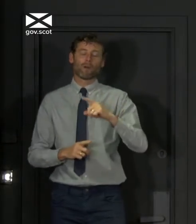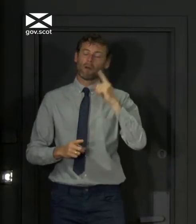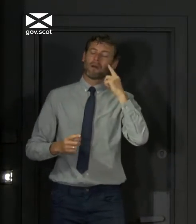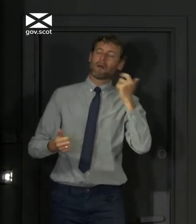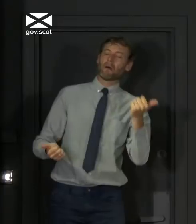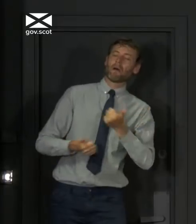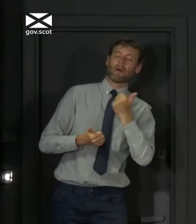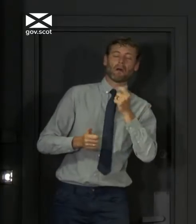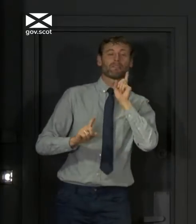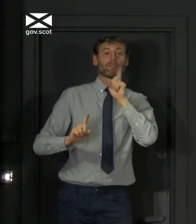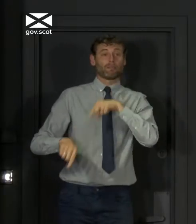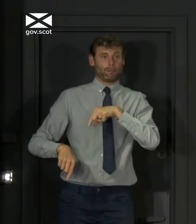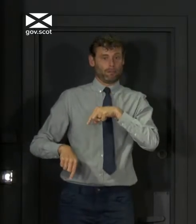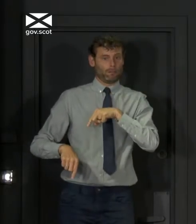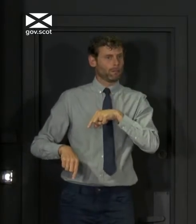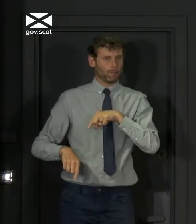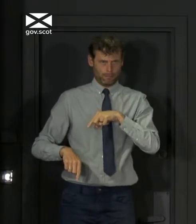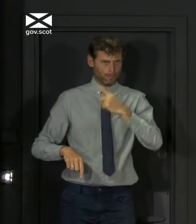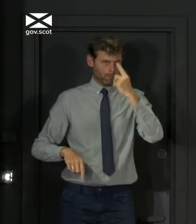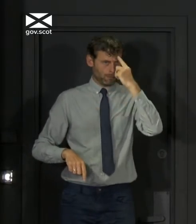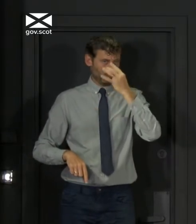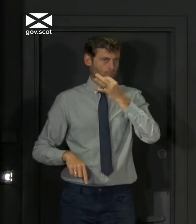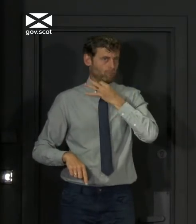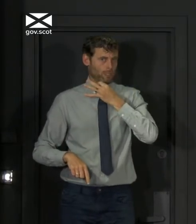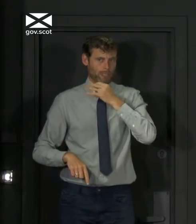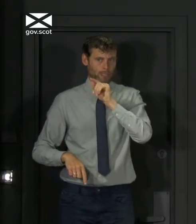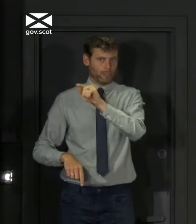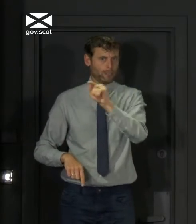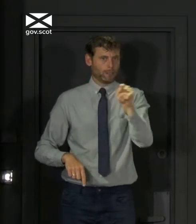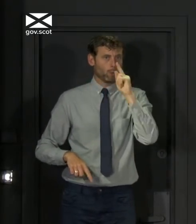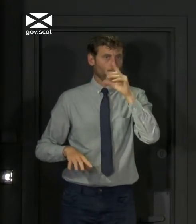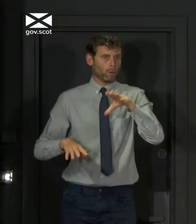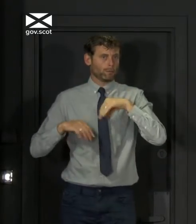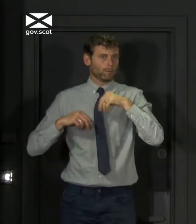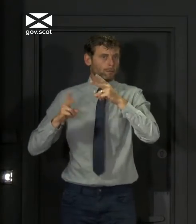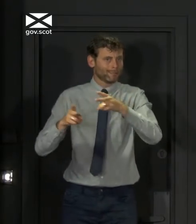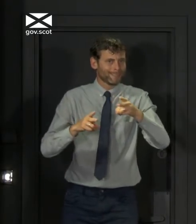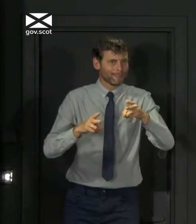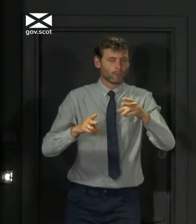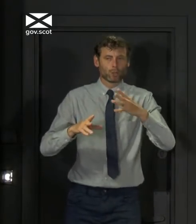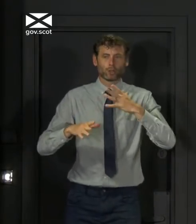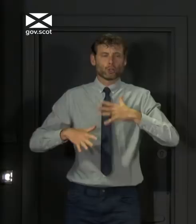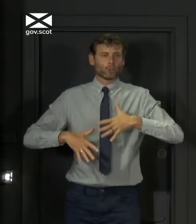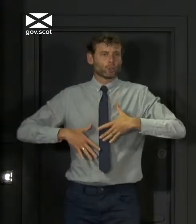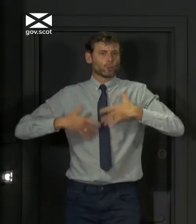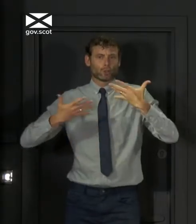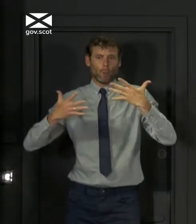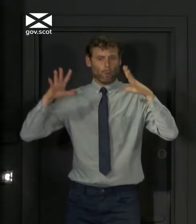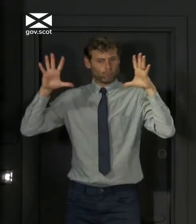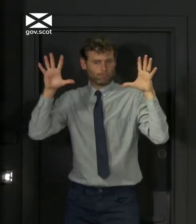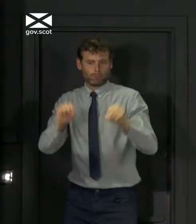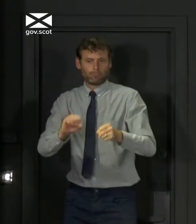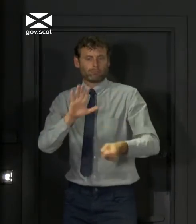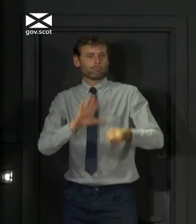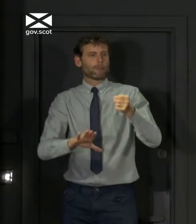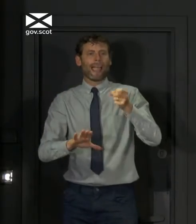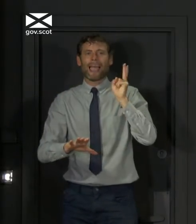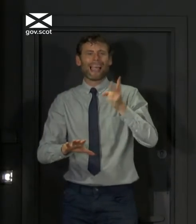It would be heartbreaking - for so many reasons - for us now to go backwards. So please let's all unite to keep this virus under control.